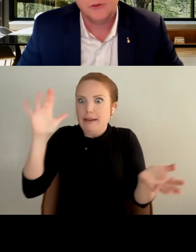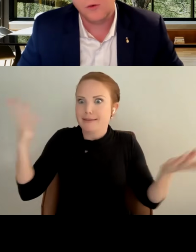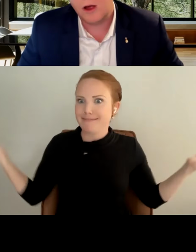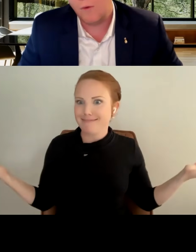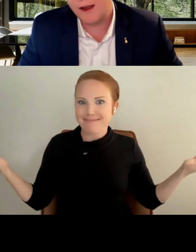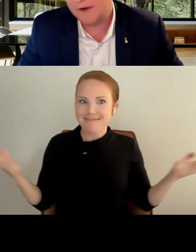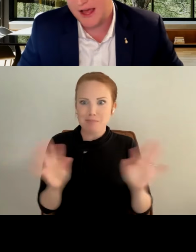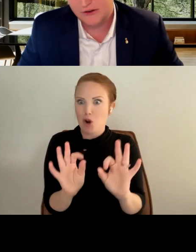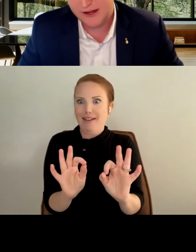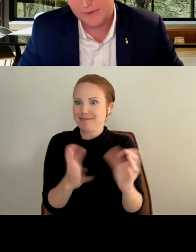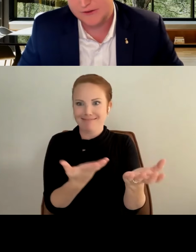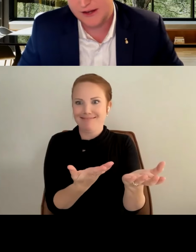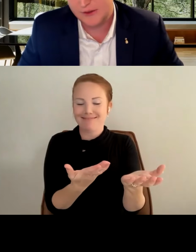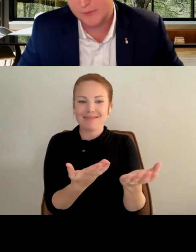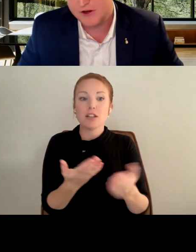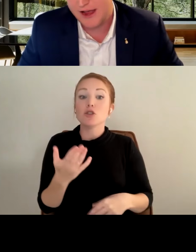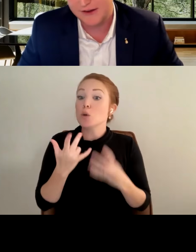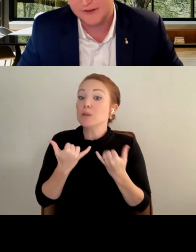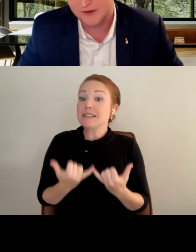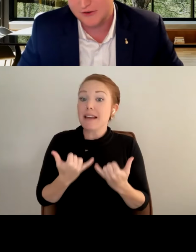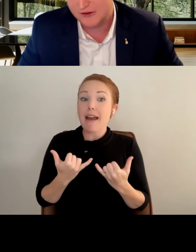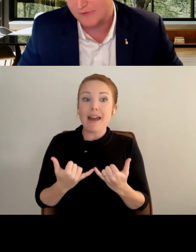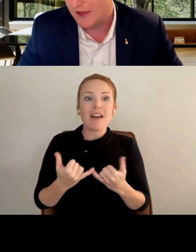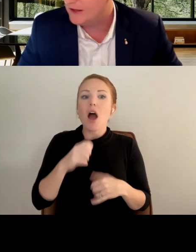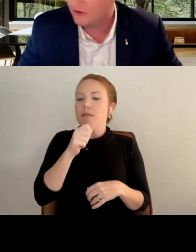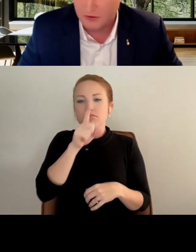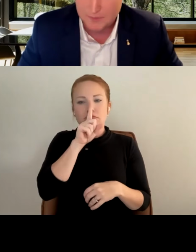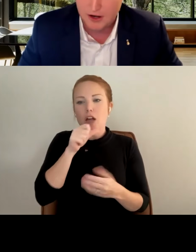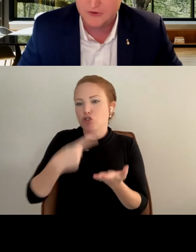So what I'm not talking about today is the procure access initiative. I think it's a great project,